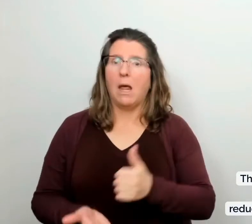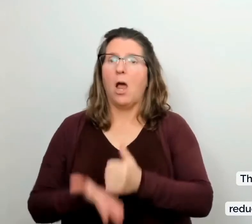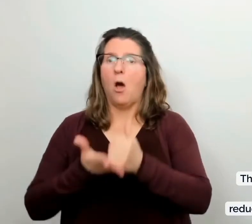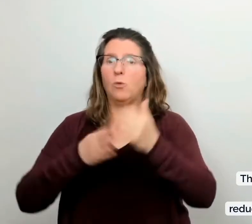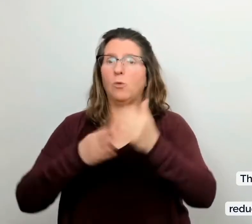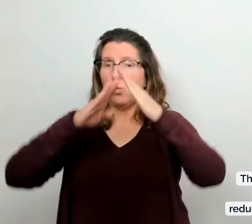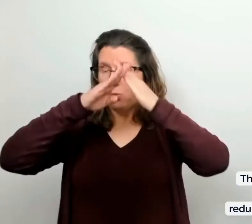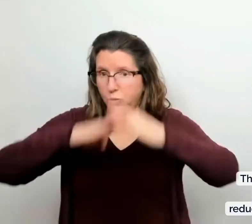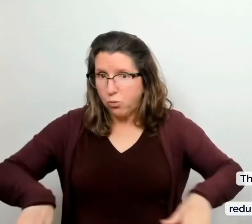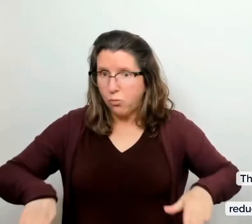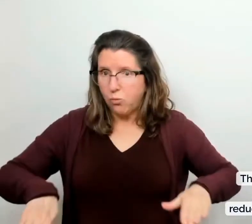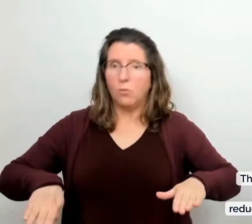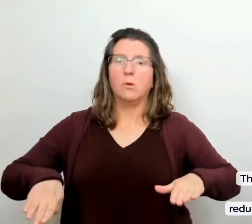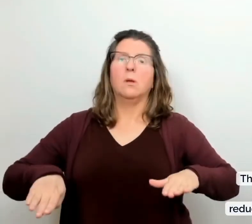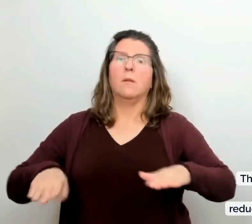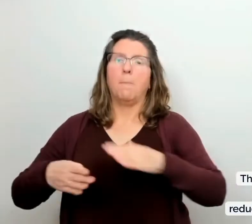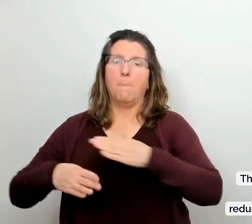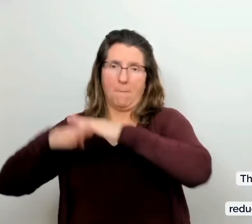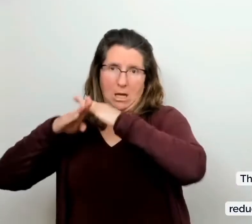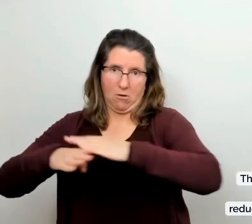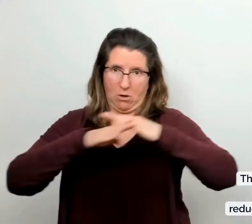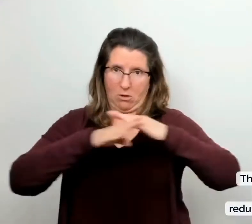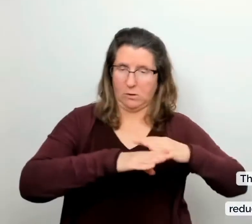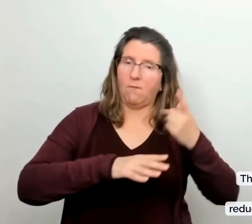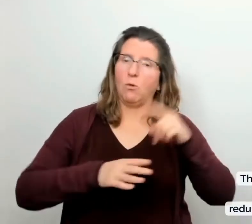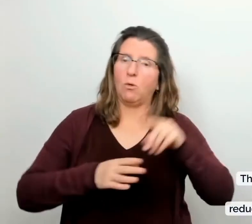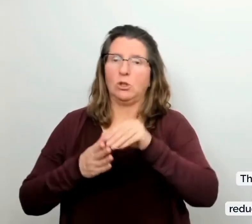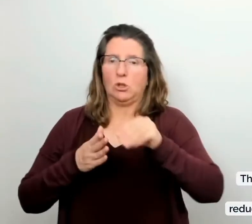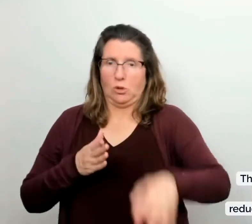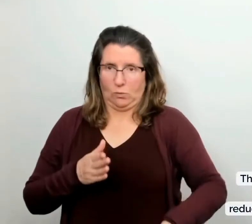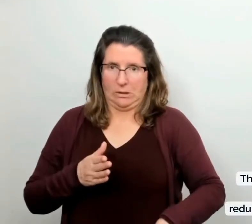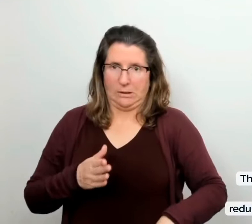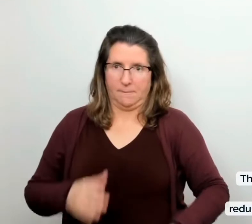then you are minimizing the barriers for most of your learners.